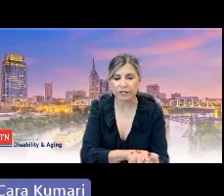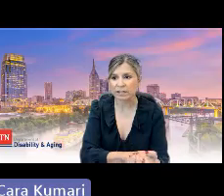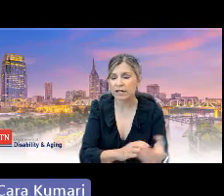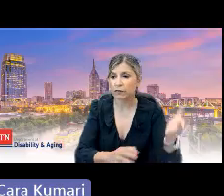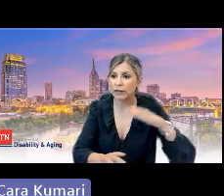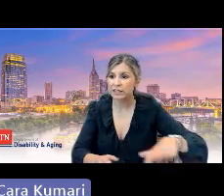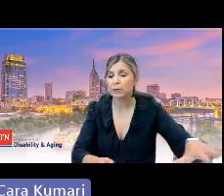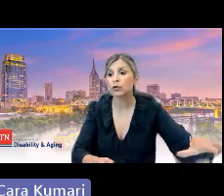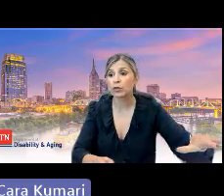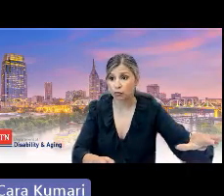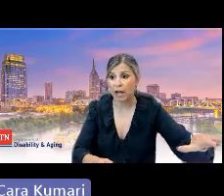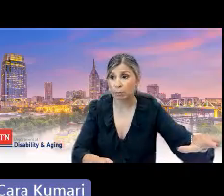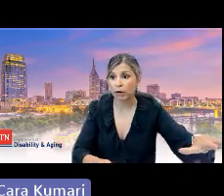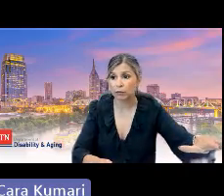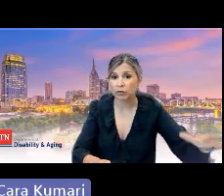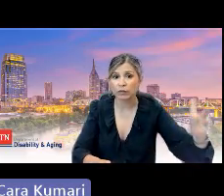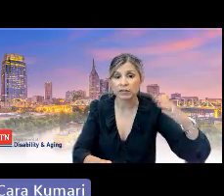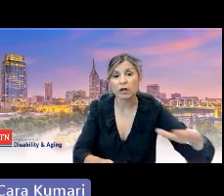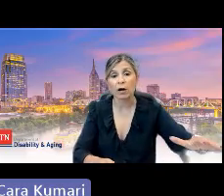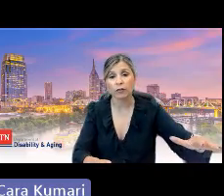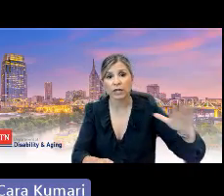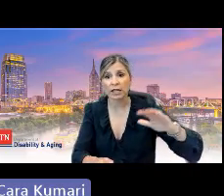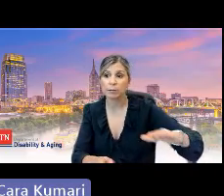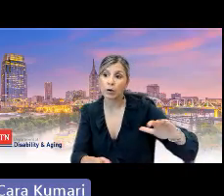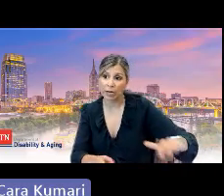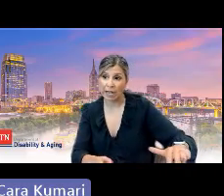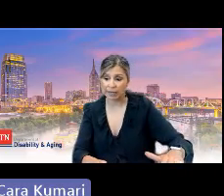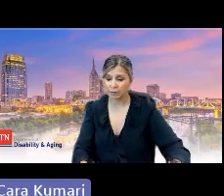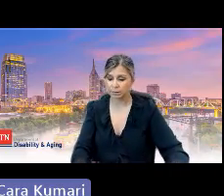are very similar to those wrap around services offered in part A.